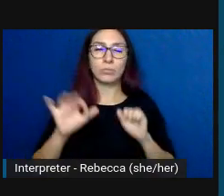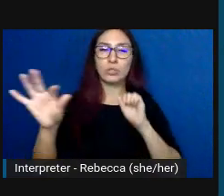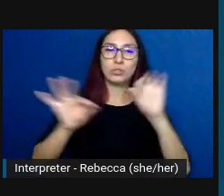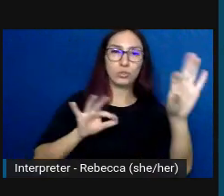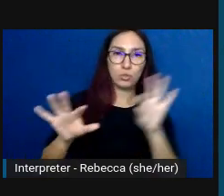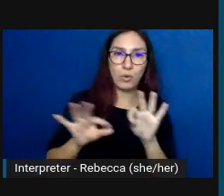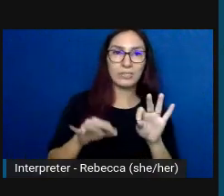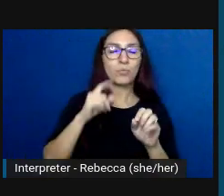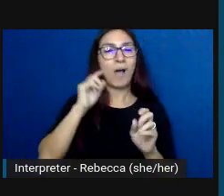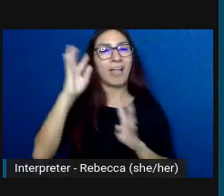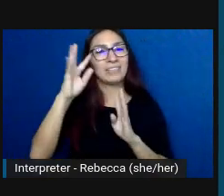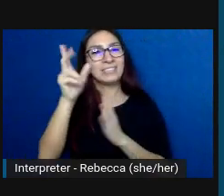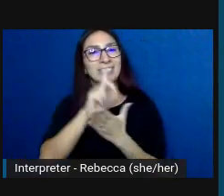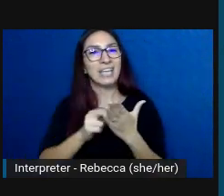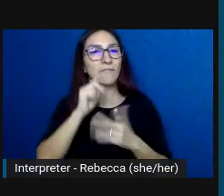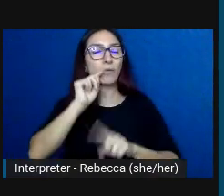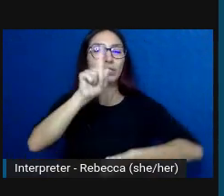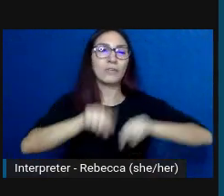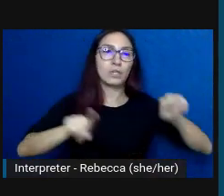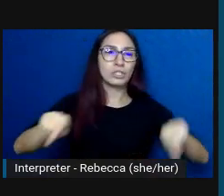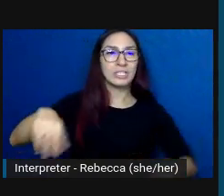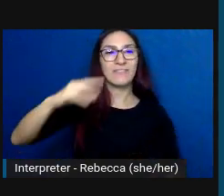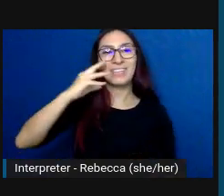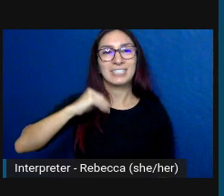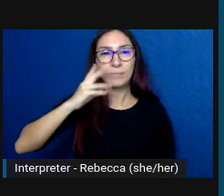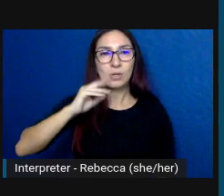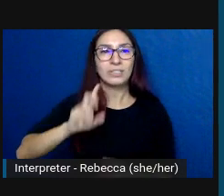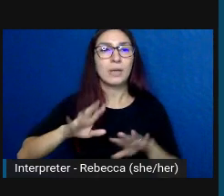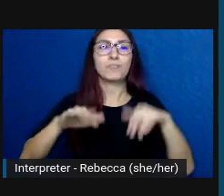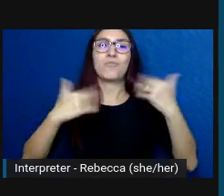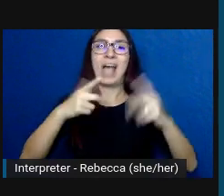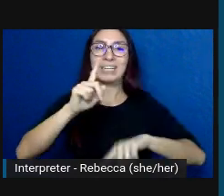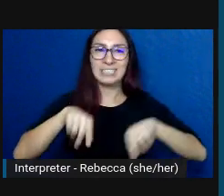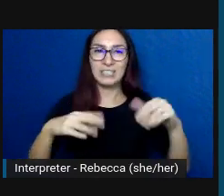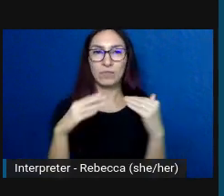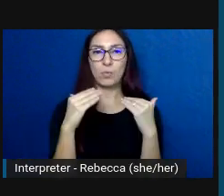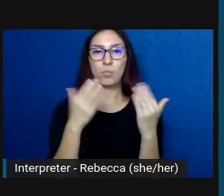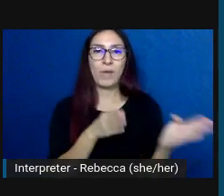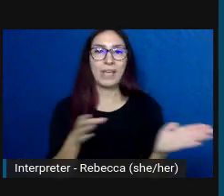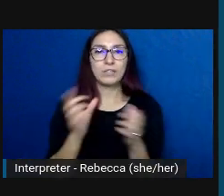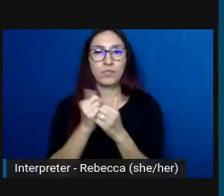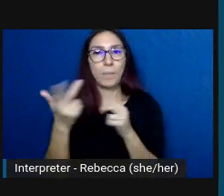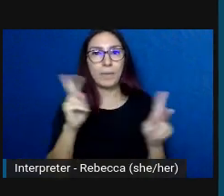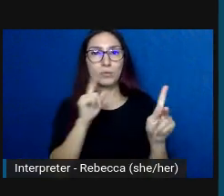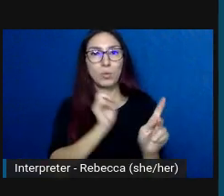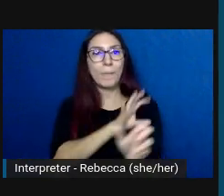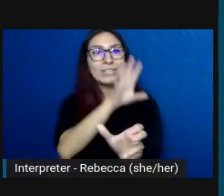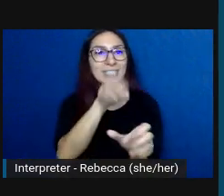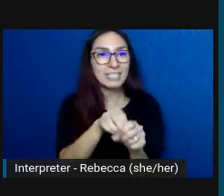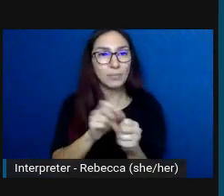of experiences and providing different ways for people to participate and interact with your content.